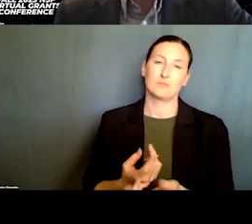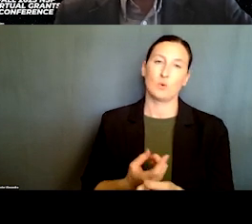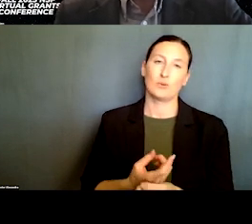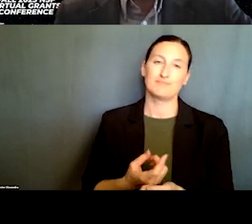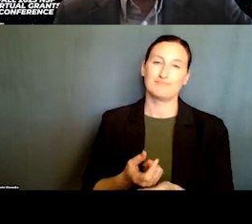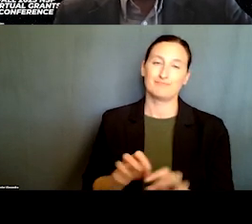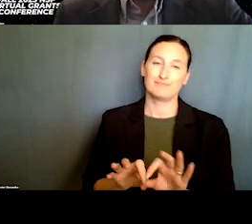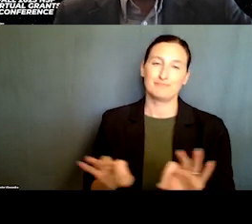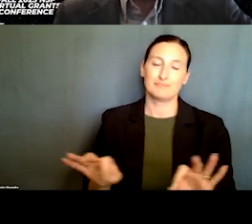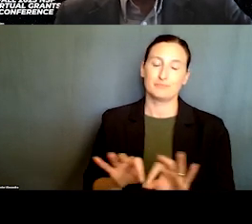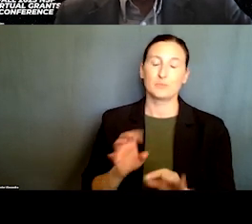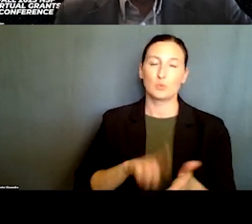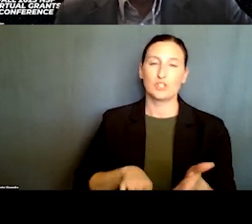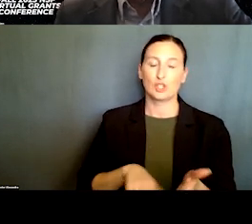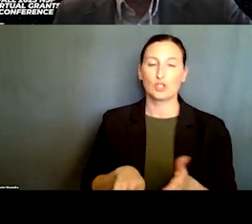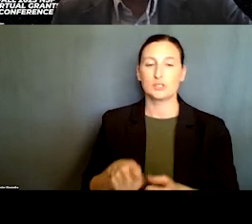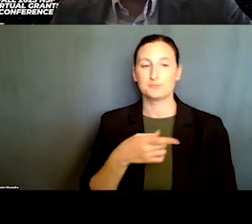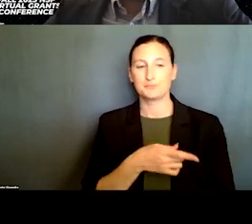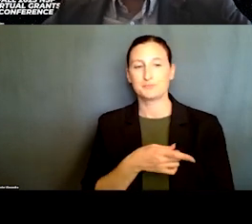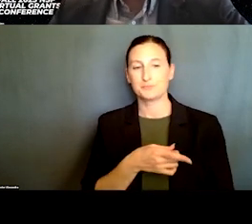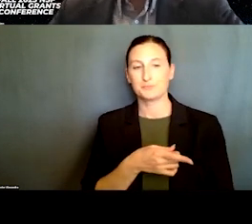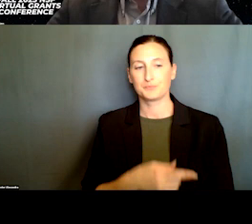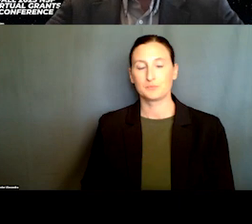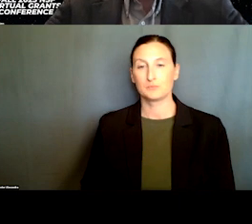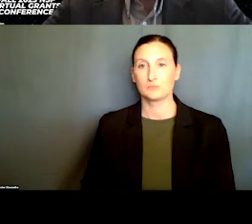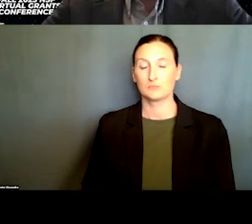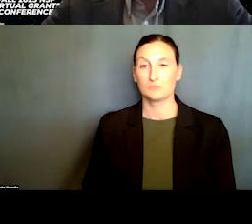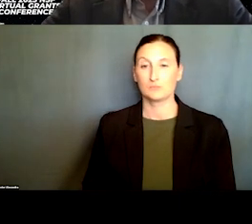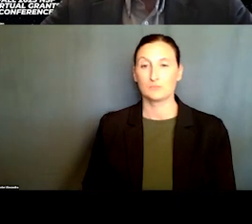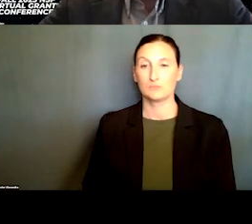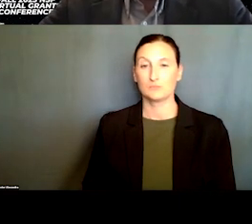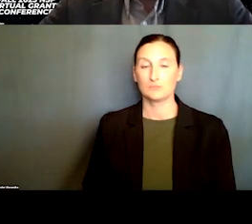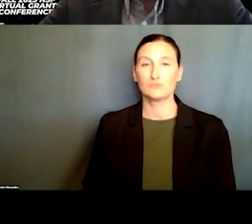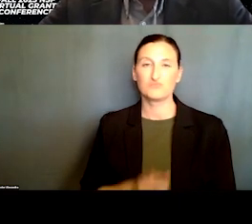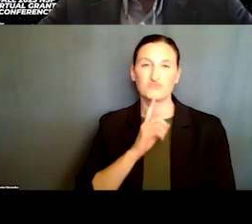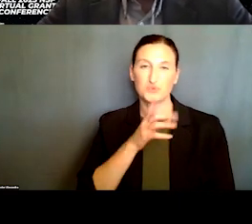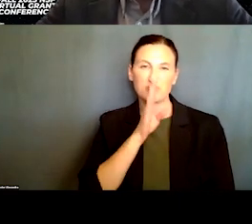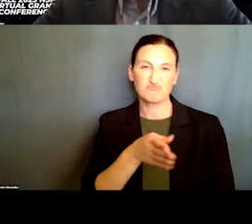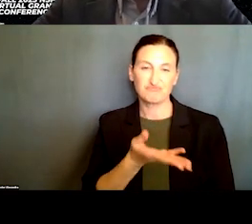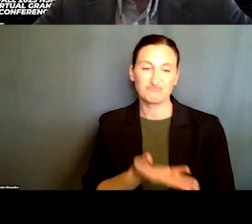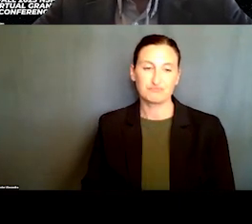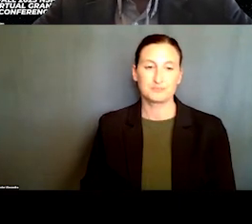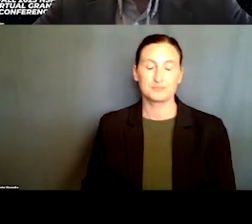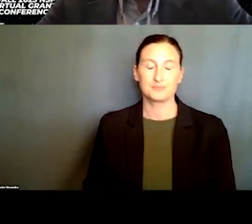There's low overhead and applying form and they should be pretty straightforward.